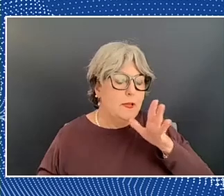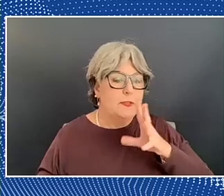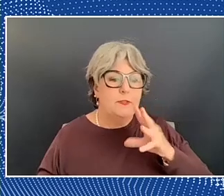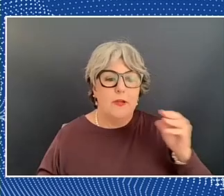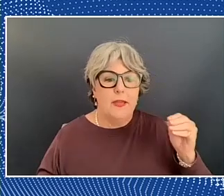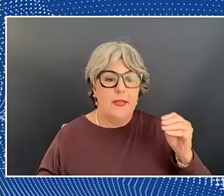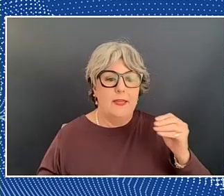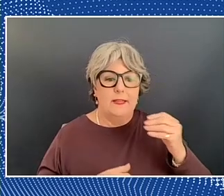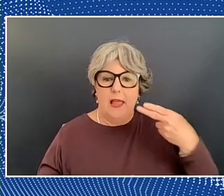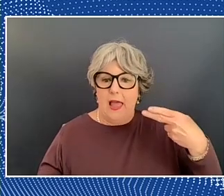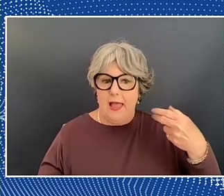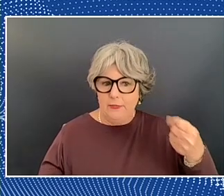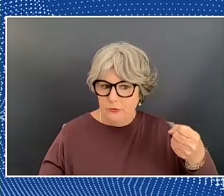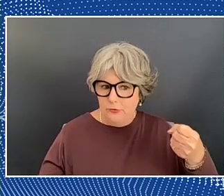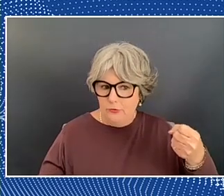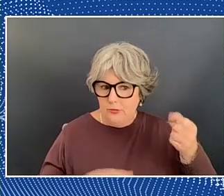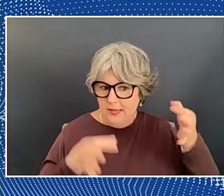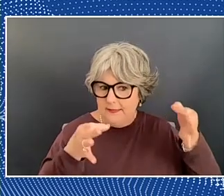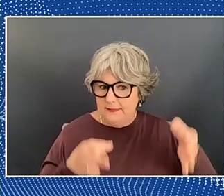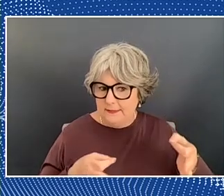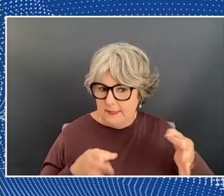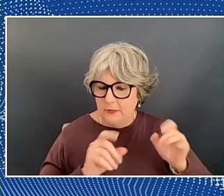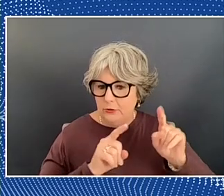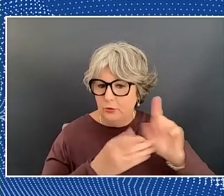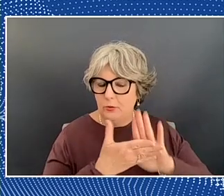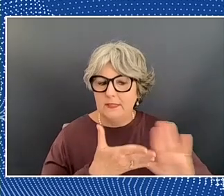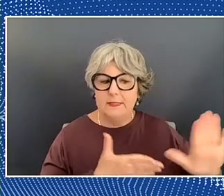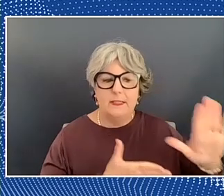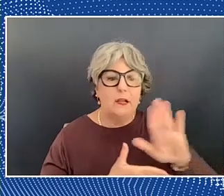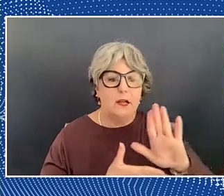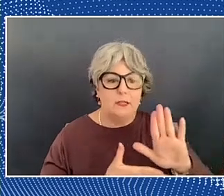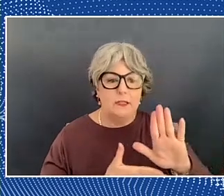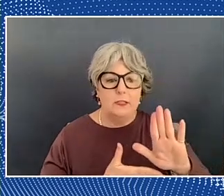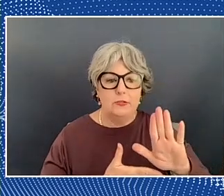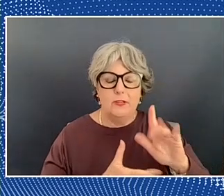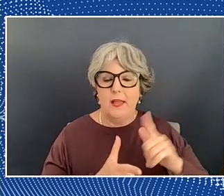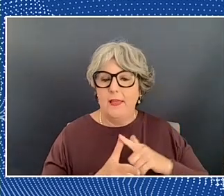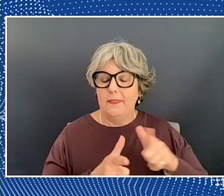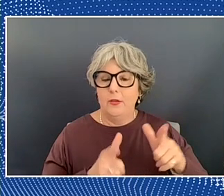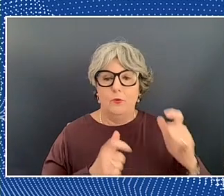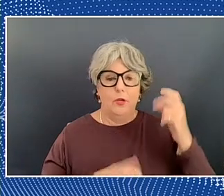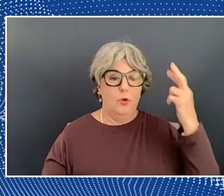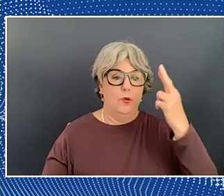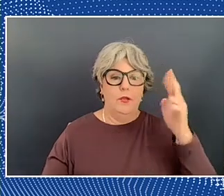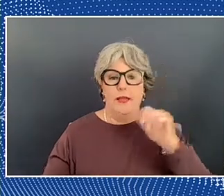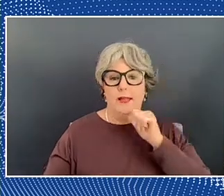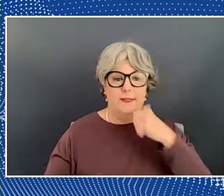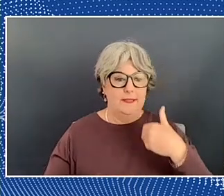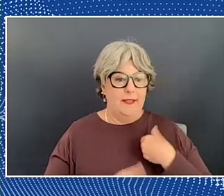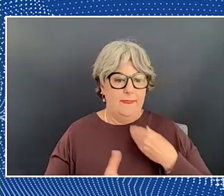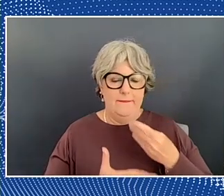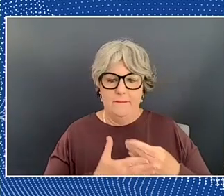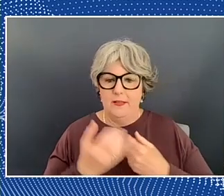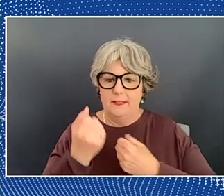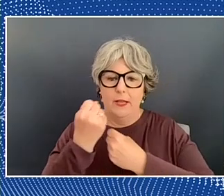high school, I decided to attend college and quickly realized that I did not have the financial support to pay for my